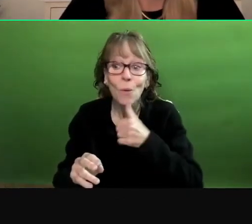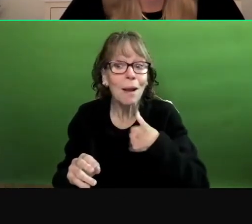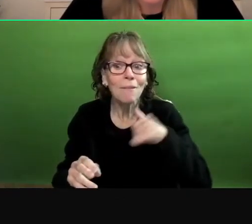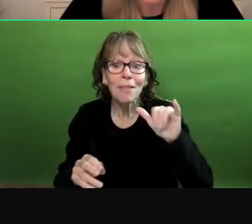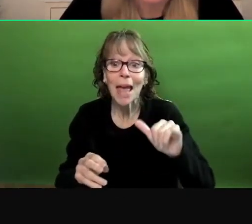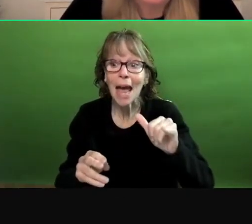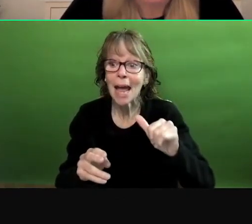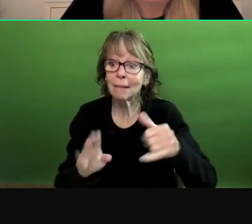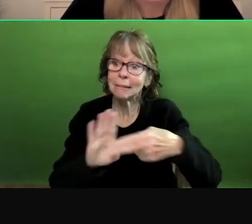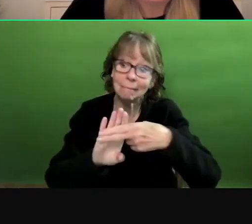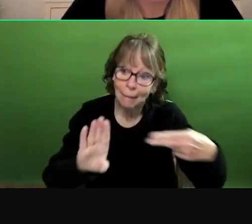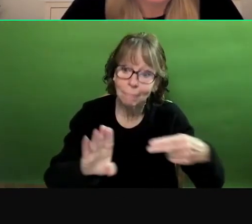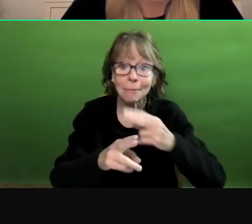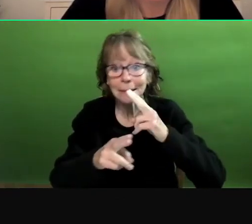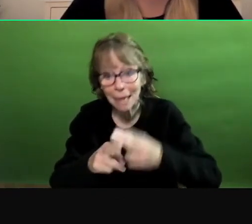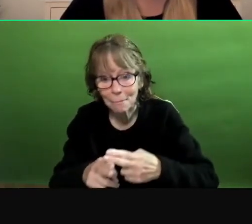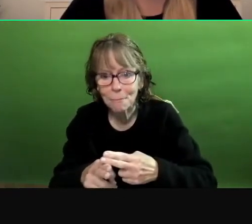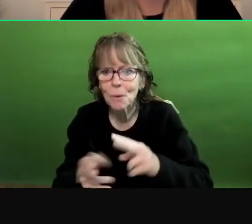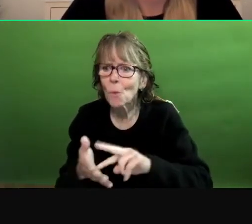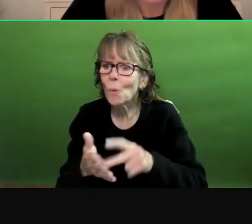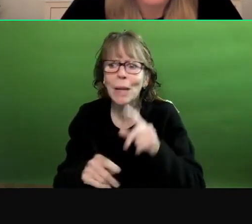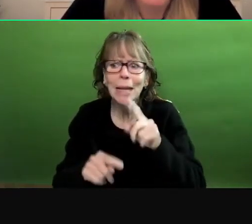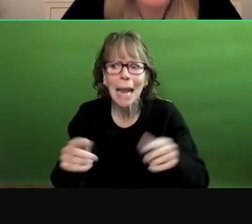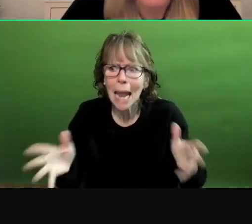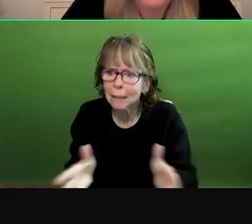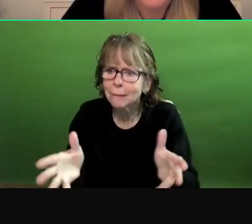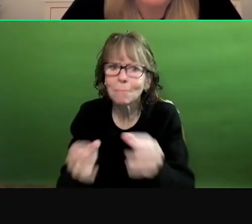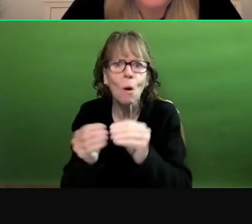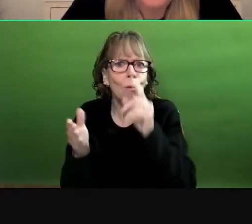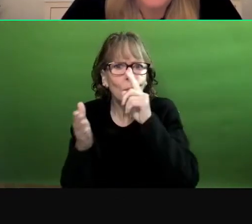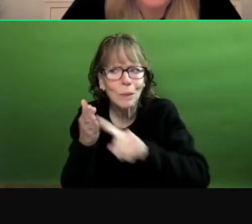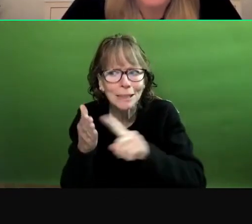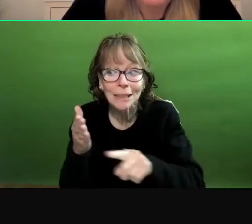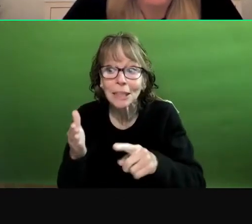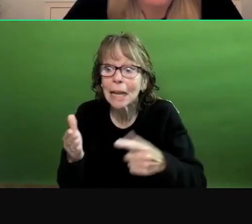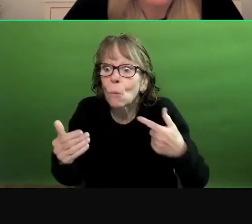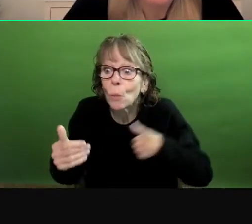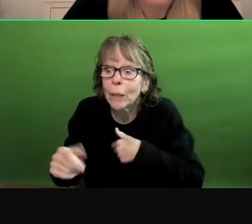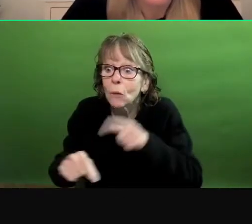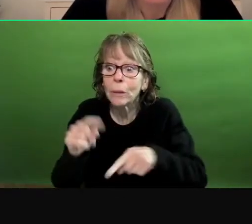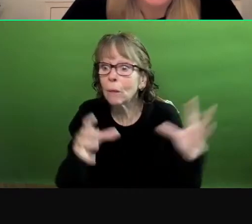advancing health equity of disabled people, and including disabled people in that process.